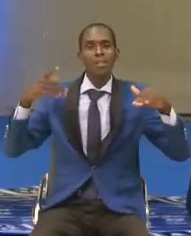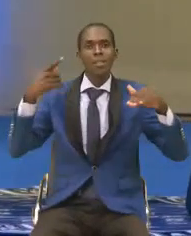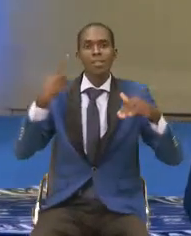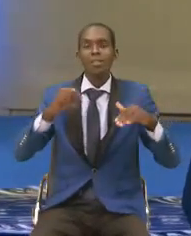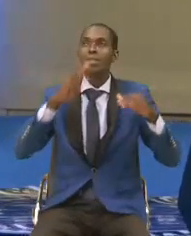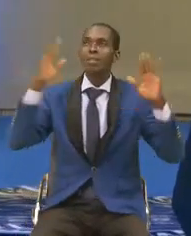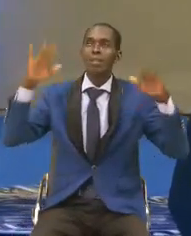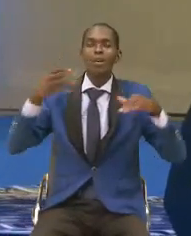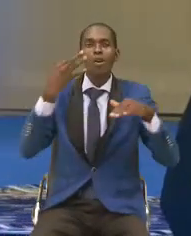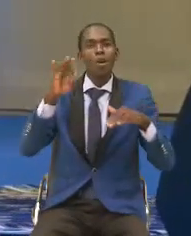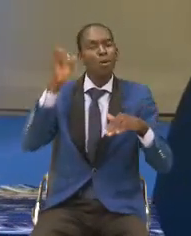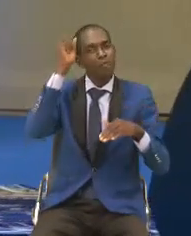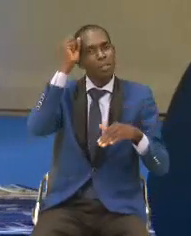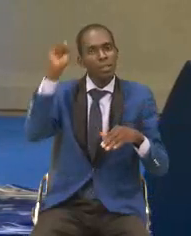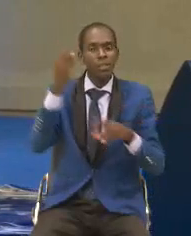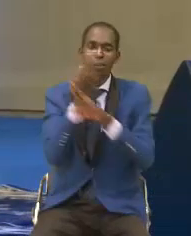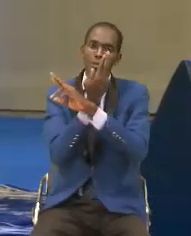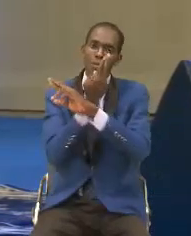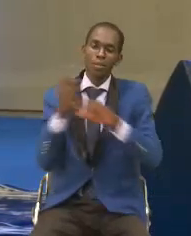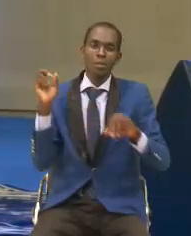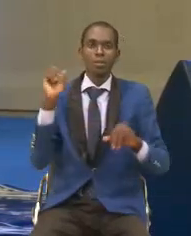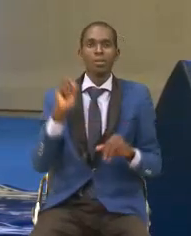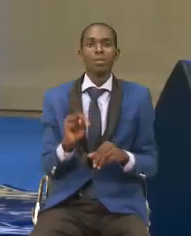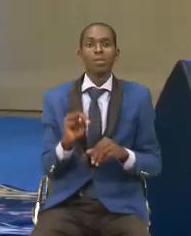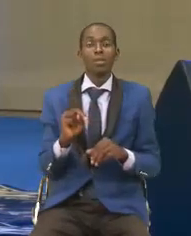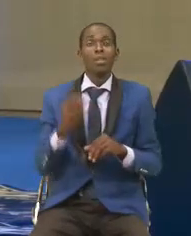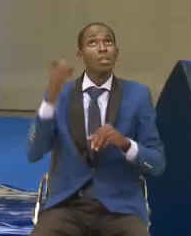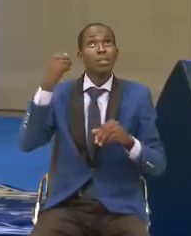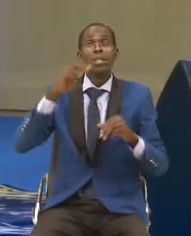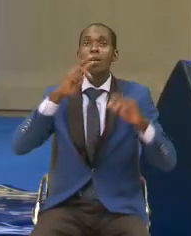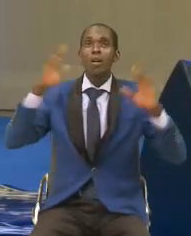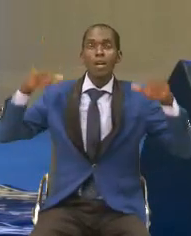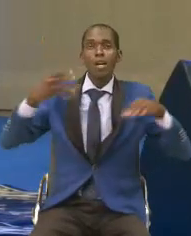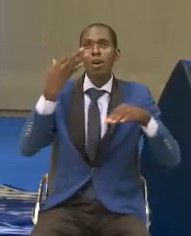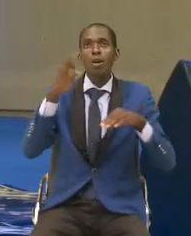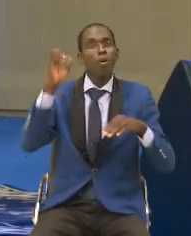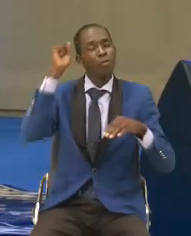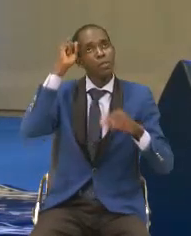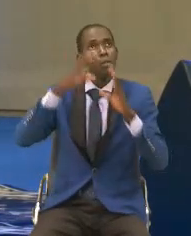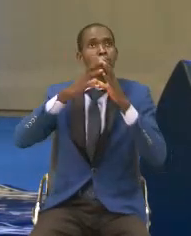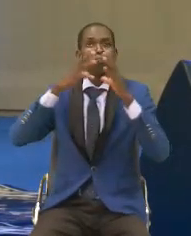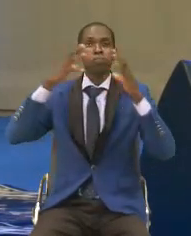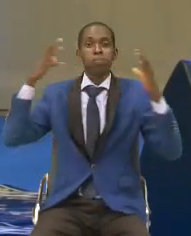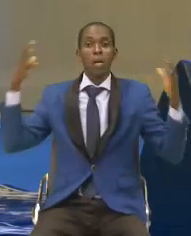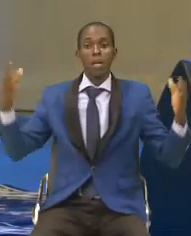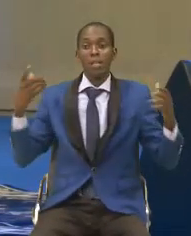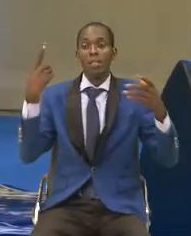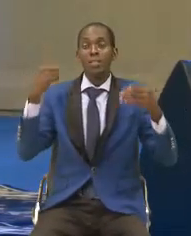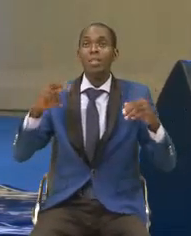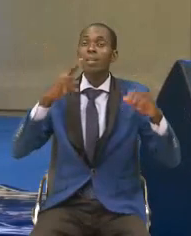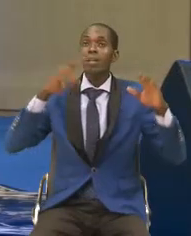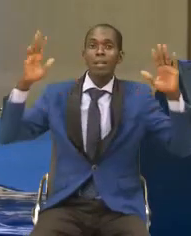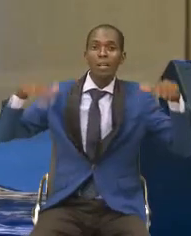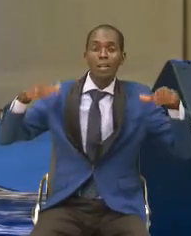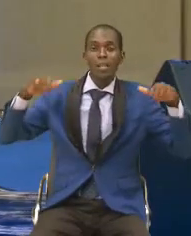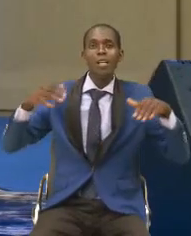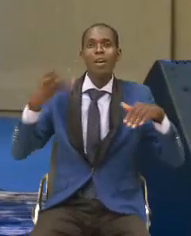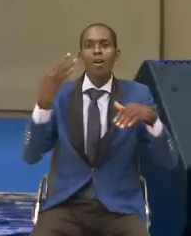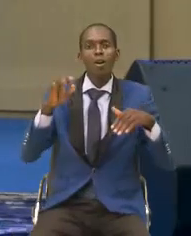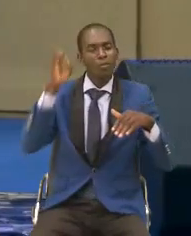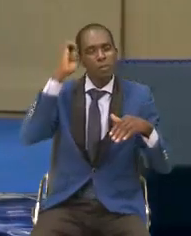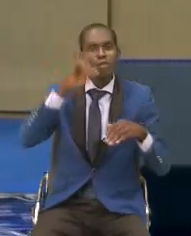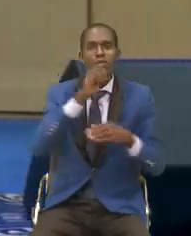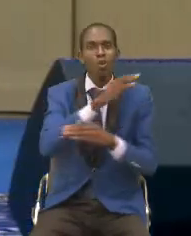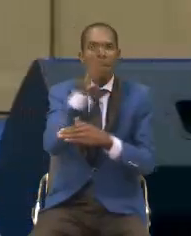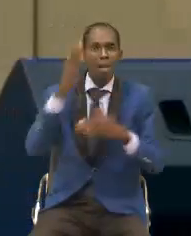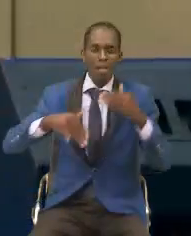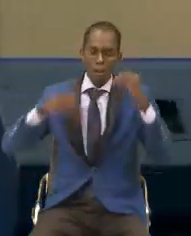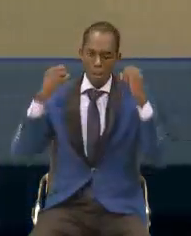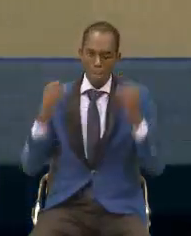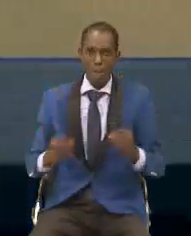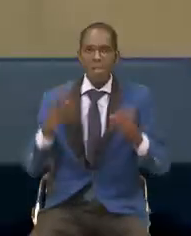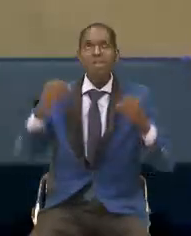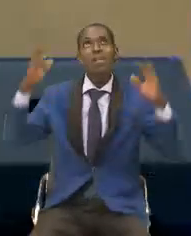reina the reign of his redemption the reign of his abundance and the reign of his infinite power